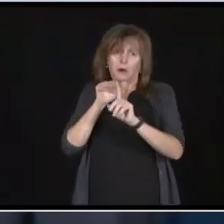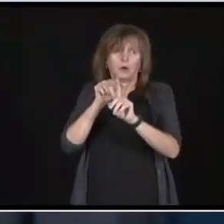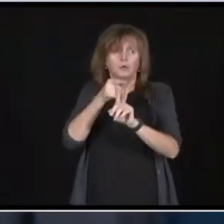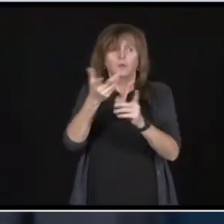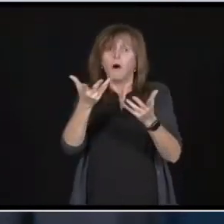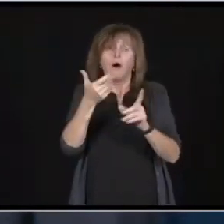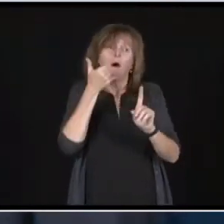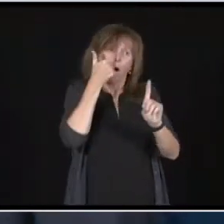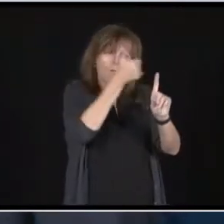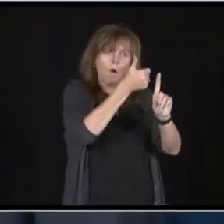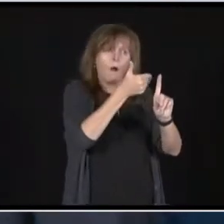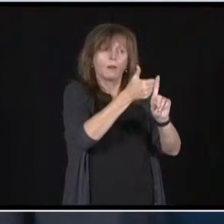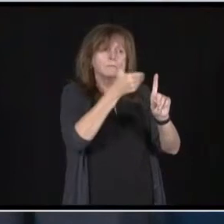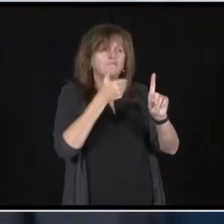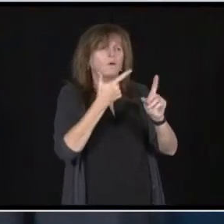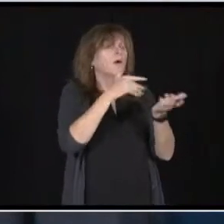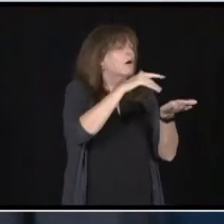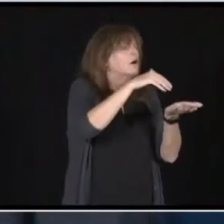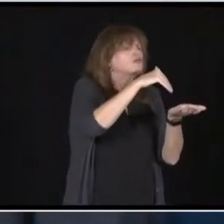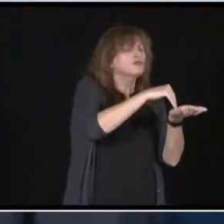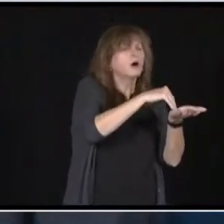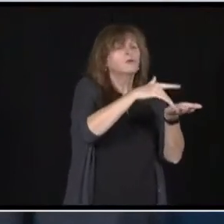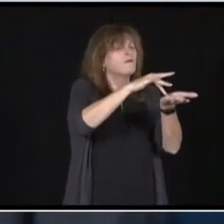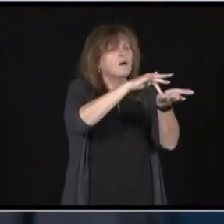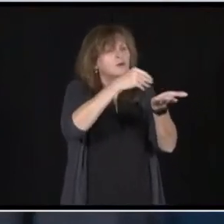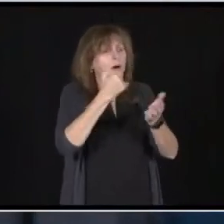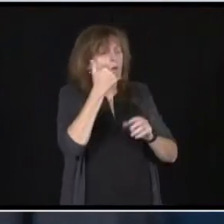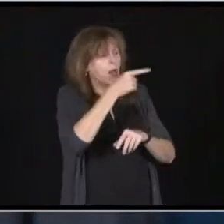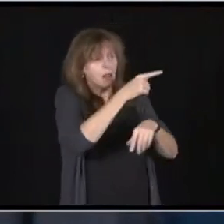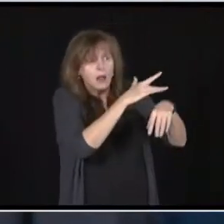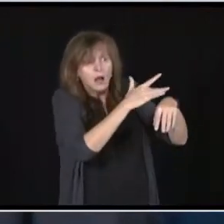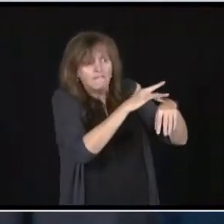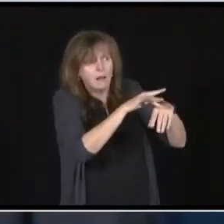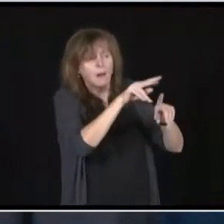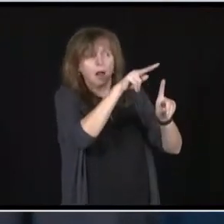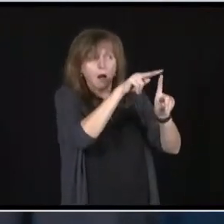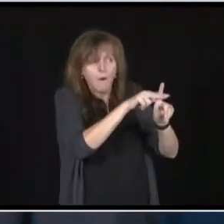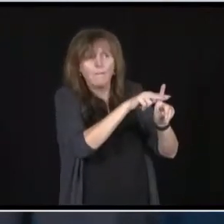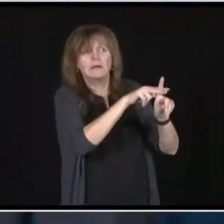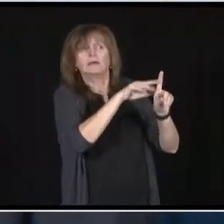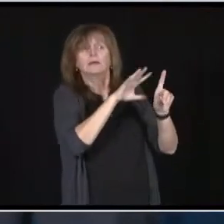The supplies are coming in. We are not experiencing shortages. There is a good supply.